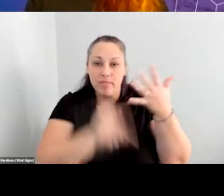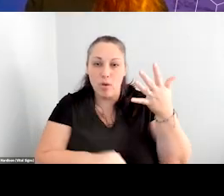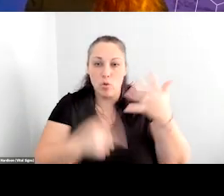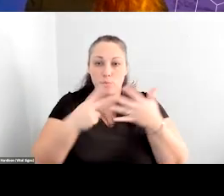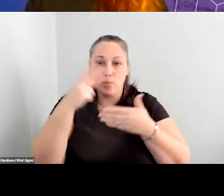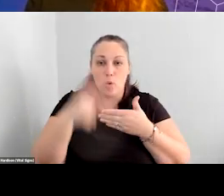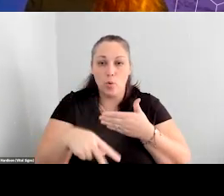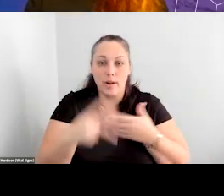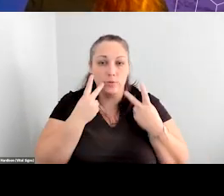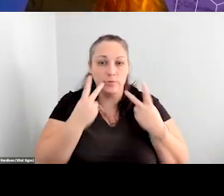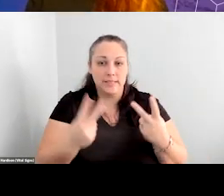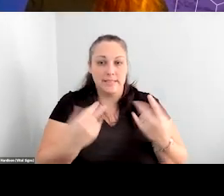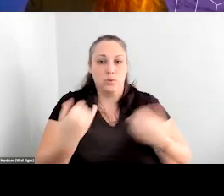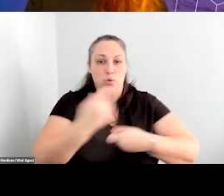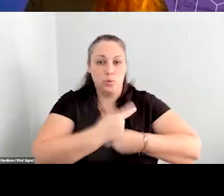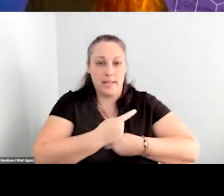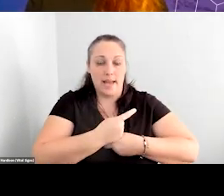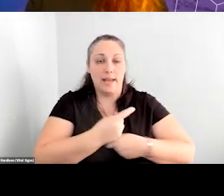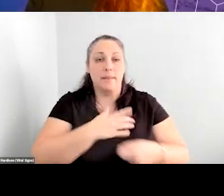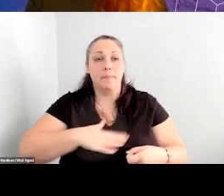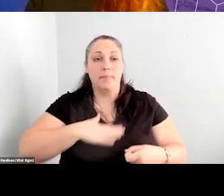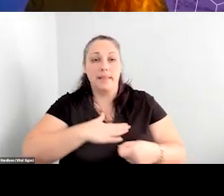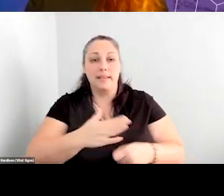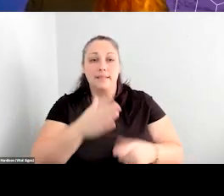for detailed information about programs.